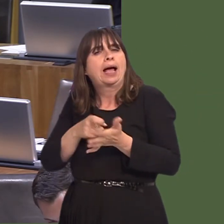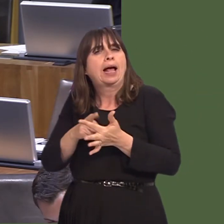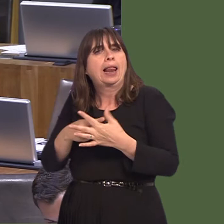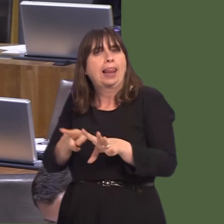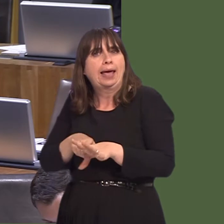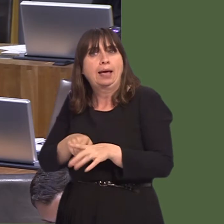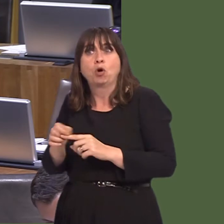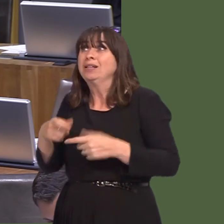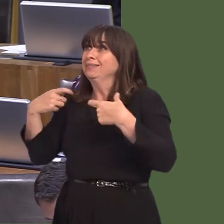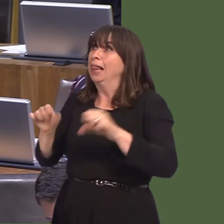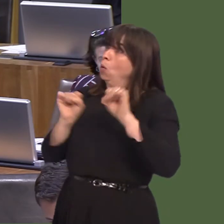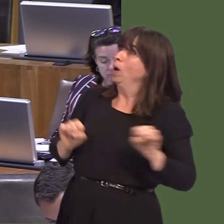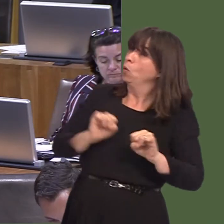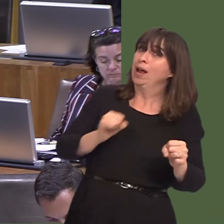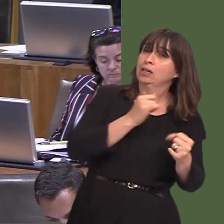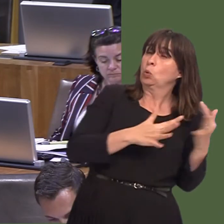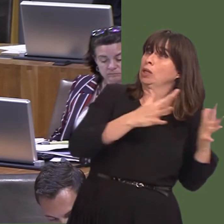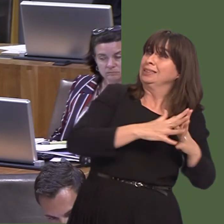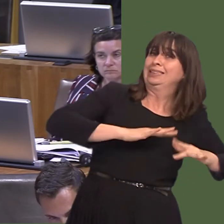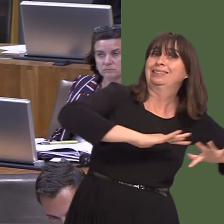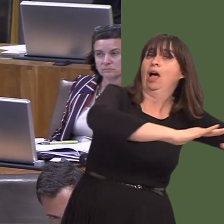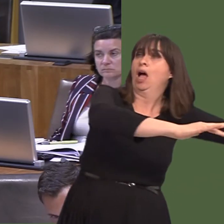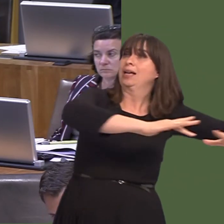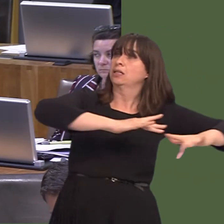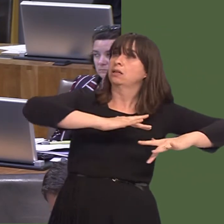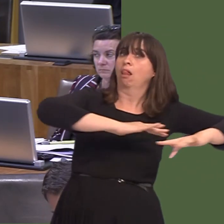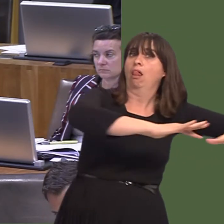most innovative schemes probably in the world at the moment.